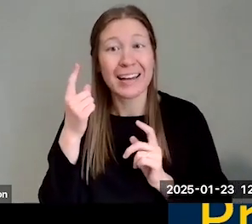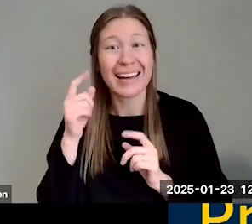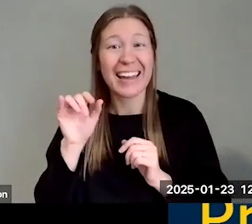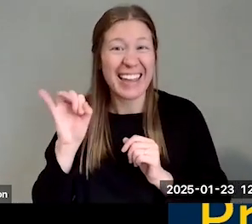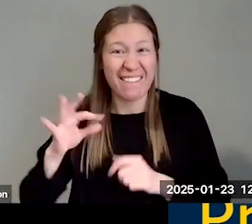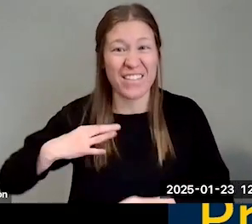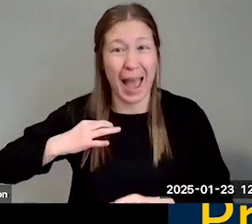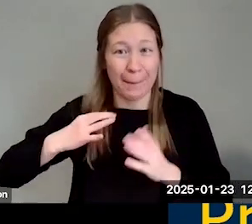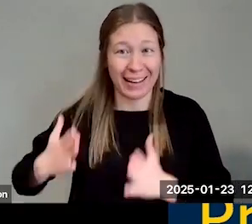during that period.